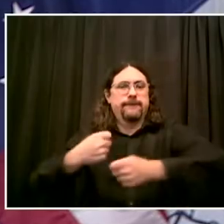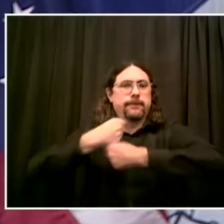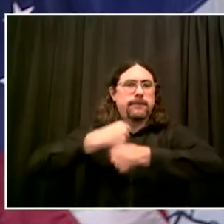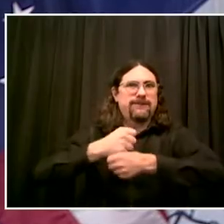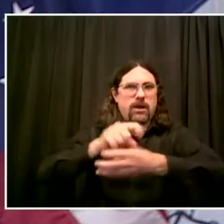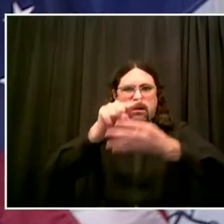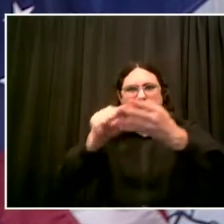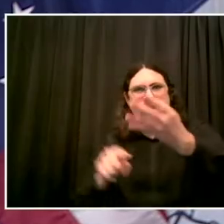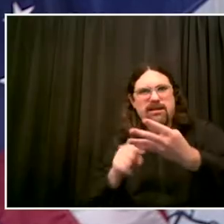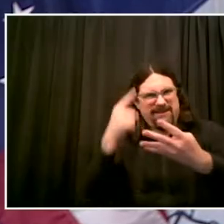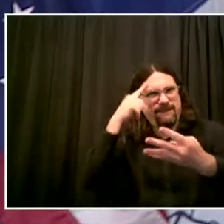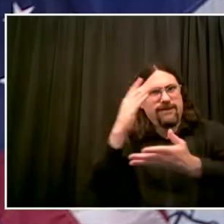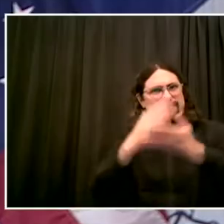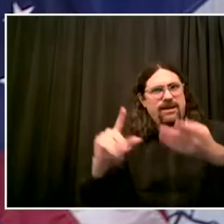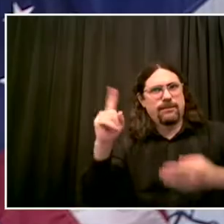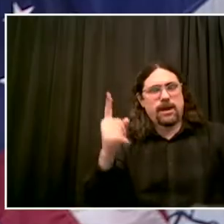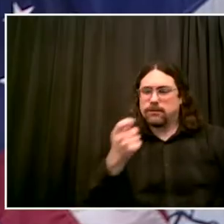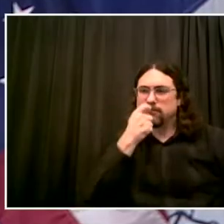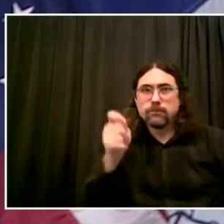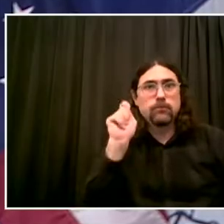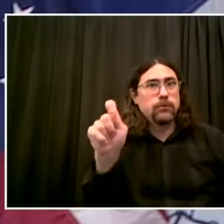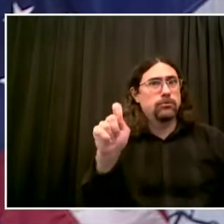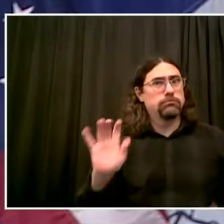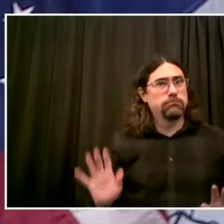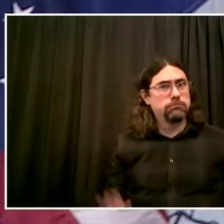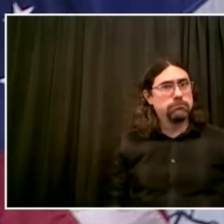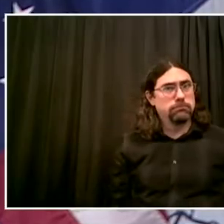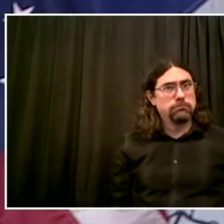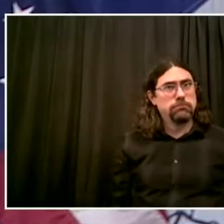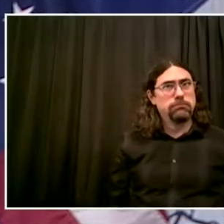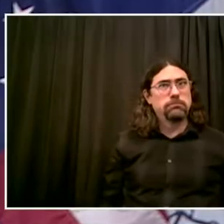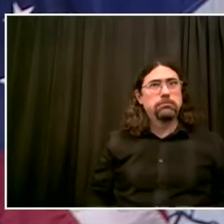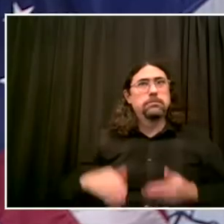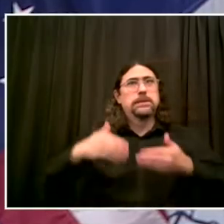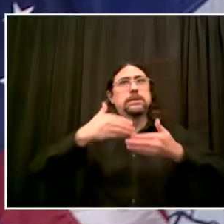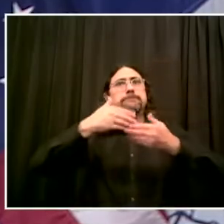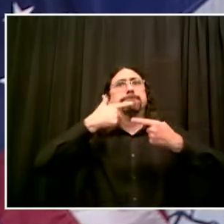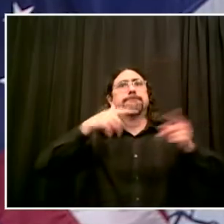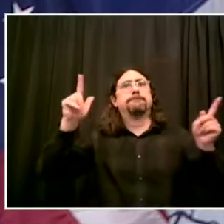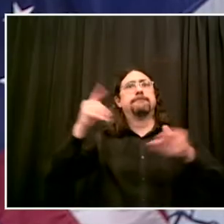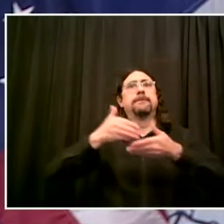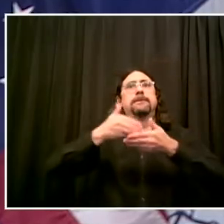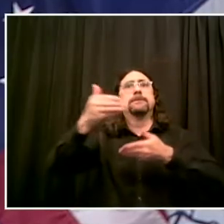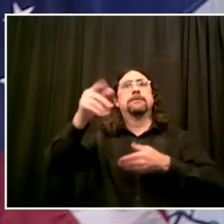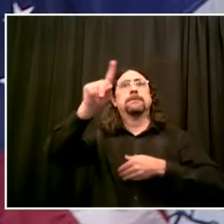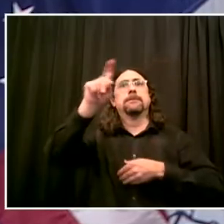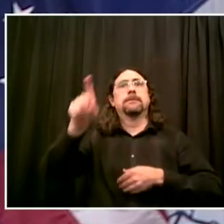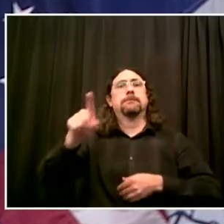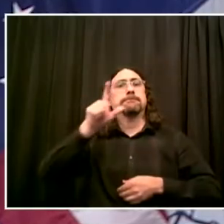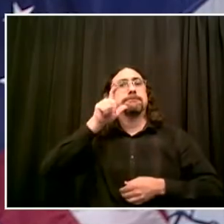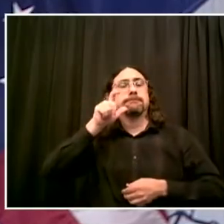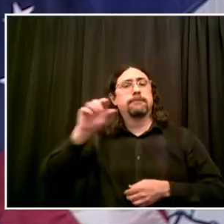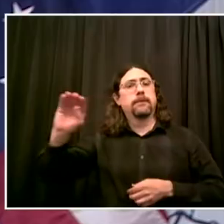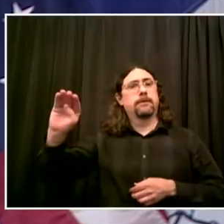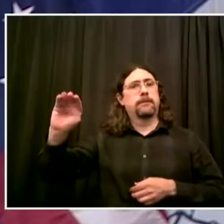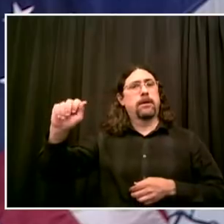STRAIGHTFORWARD. ANYONE ELSE FEEL